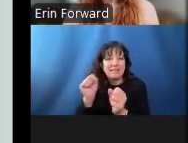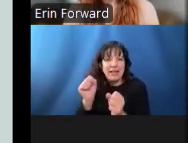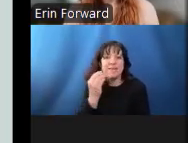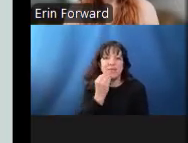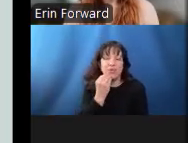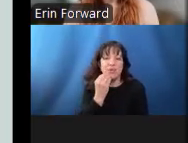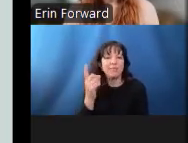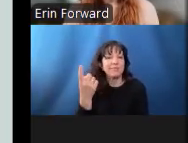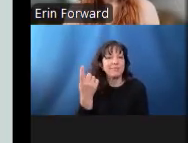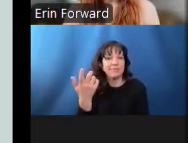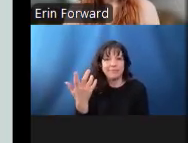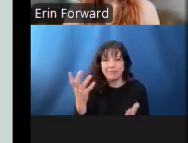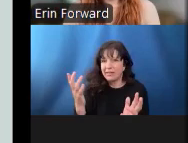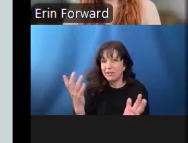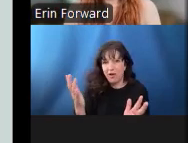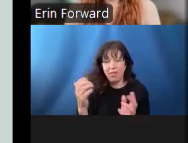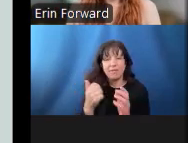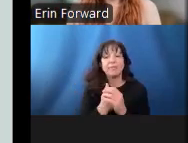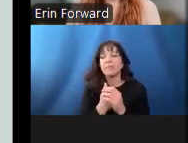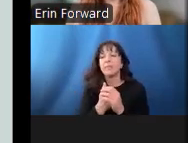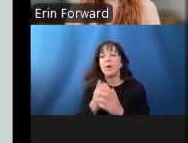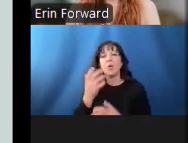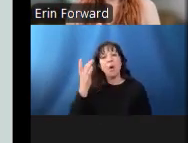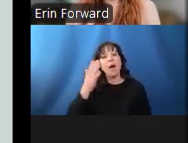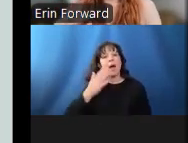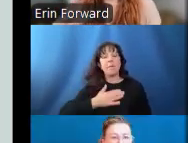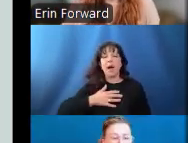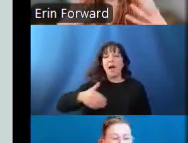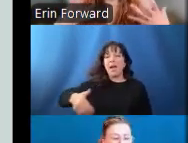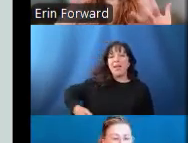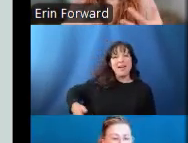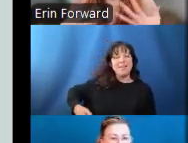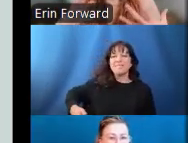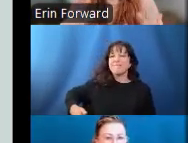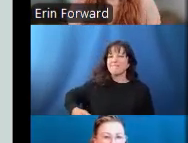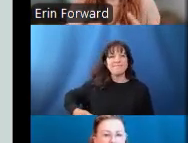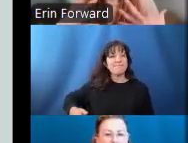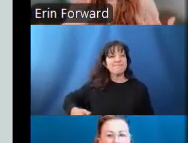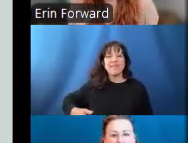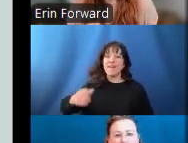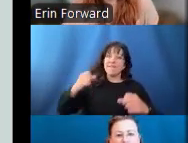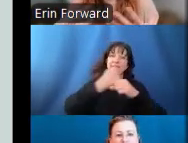because my gut and my body is in this fight or flight mode, and